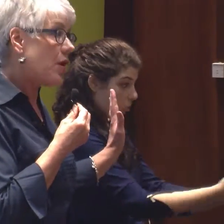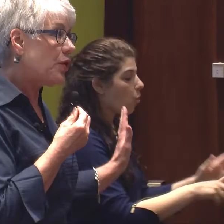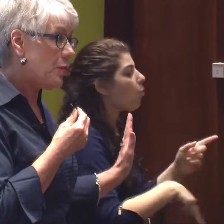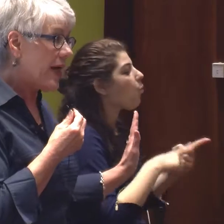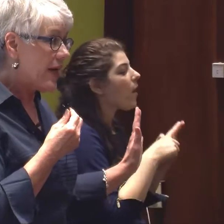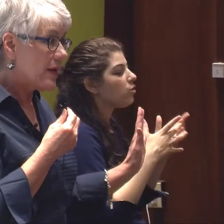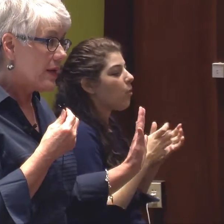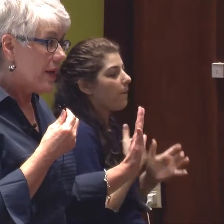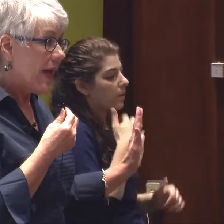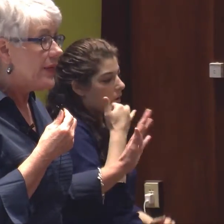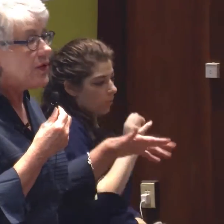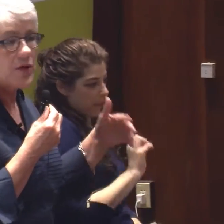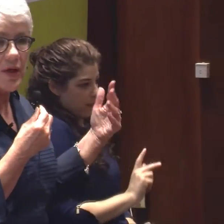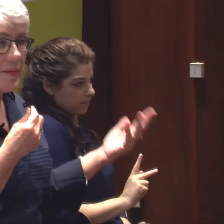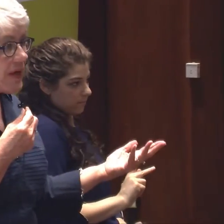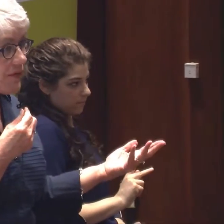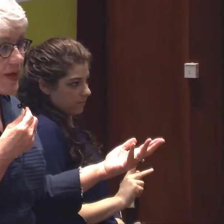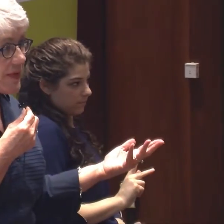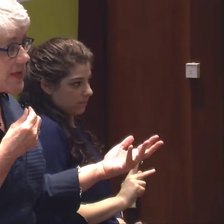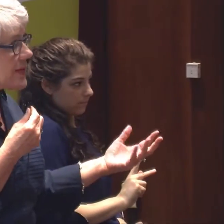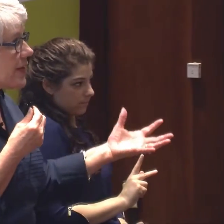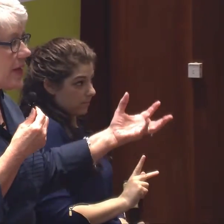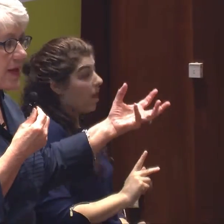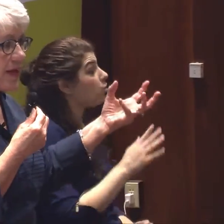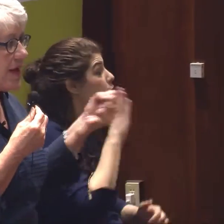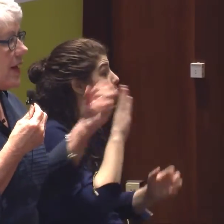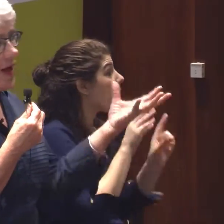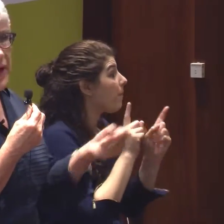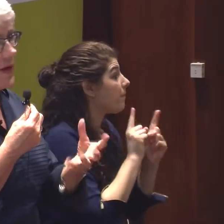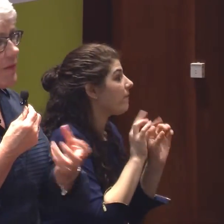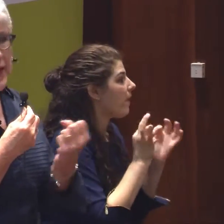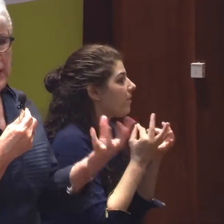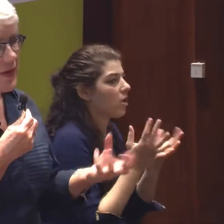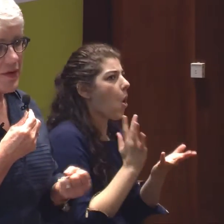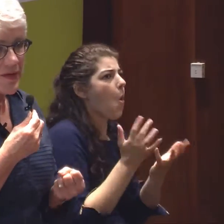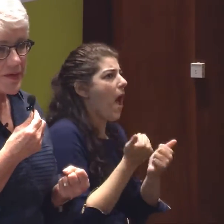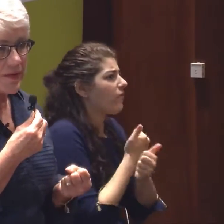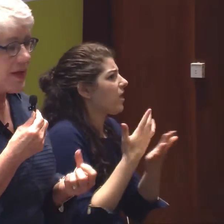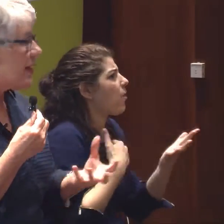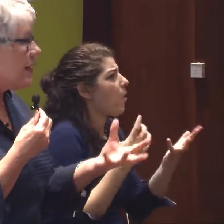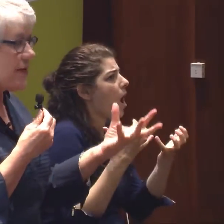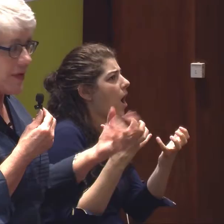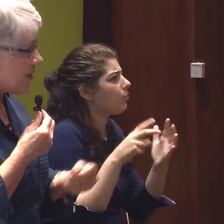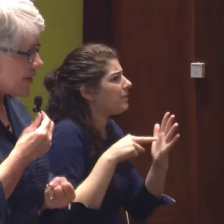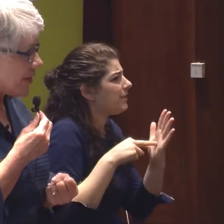call you back?" And you're going to meet families that are like, 'Give me everything there is to read. Give me, give